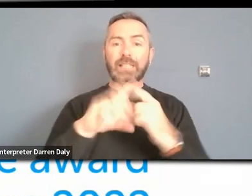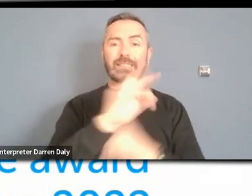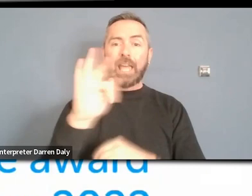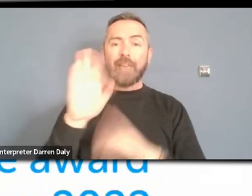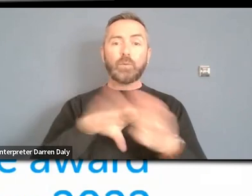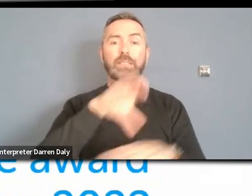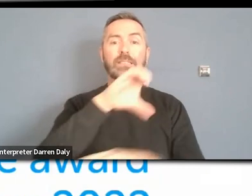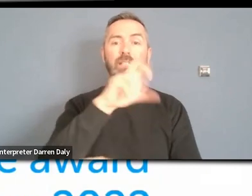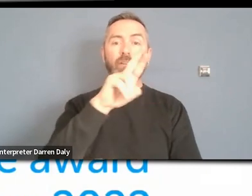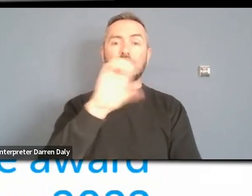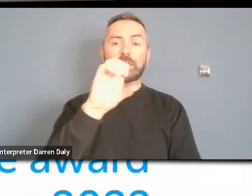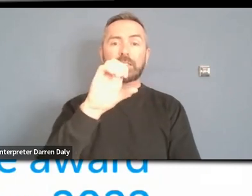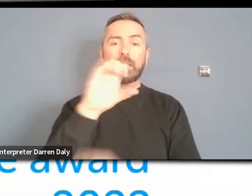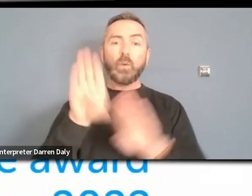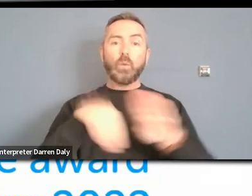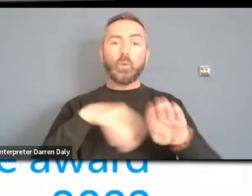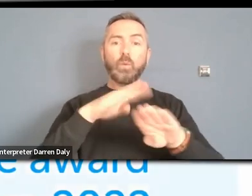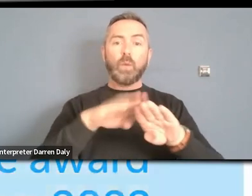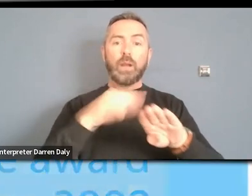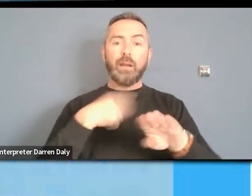where I attend the day centre out in Hartstown.